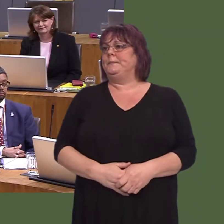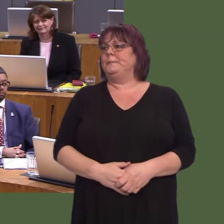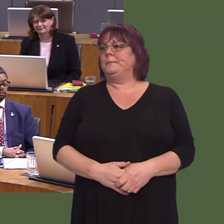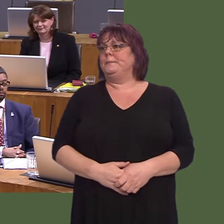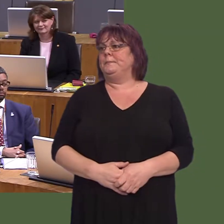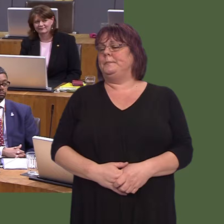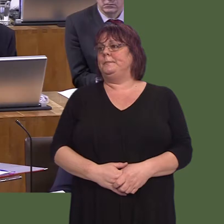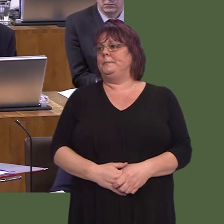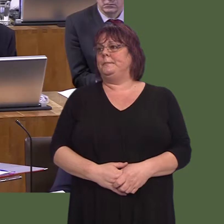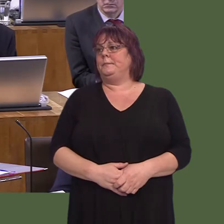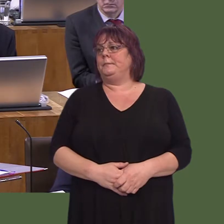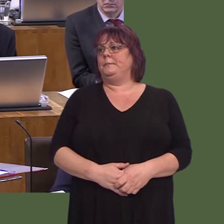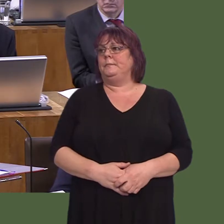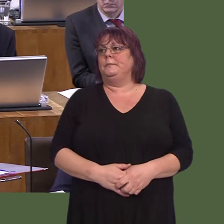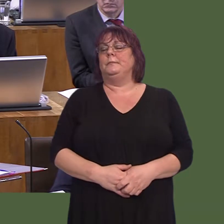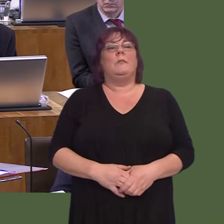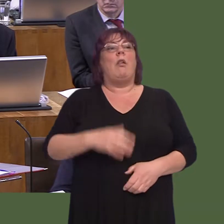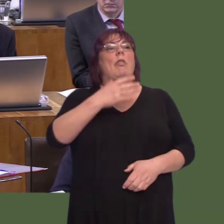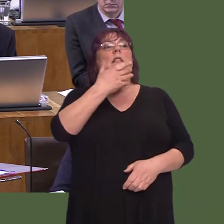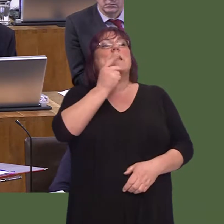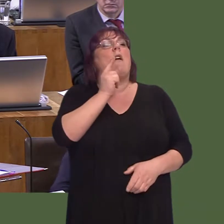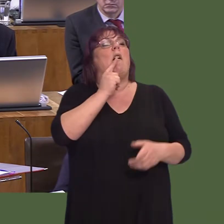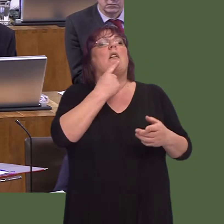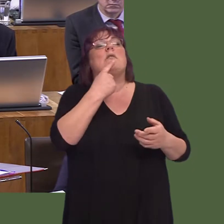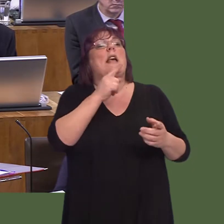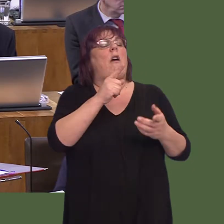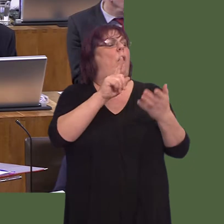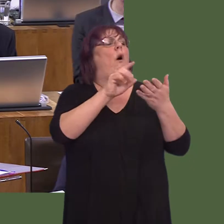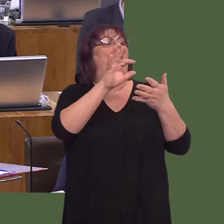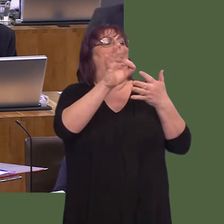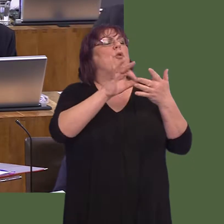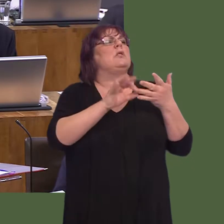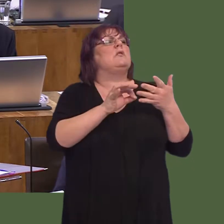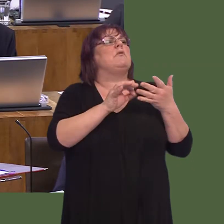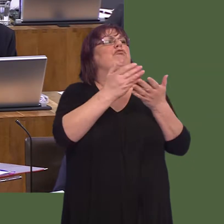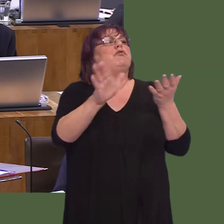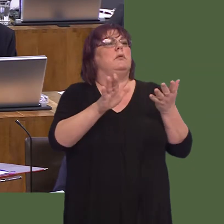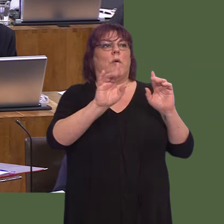And then say, 'There are some options that will always be ruled out completely'. That is not the way these things operate.